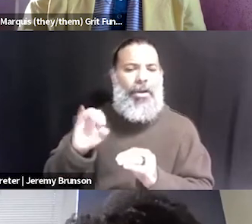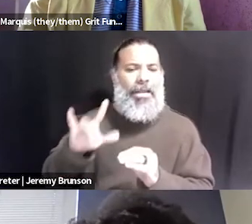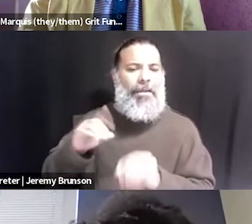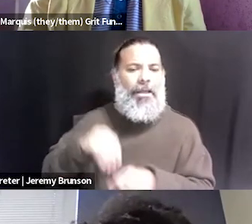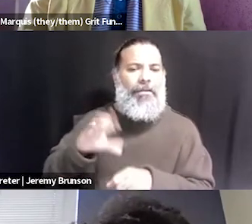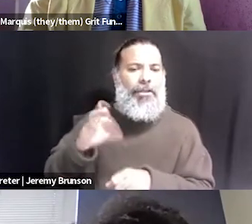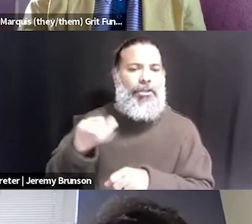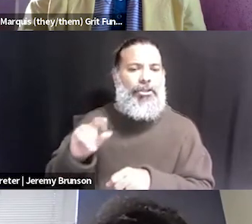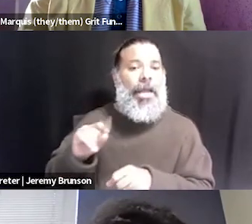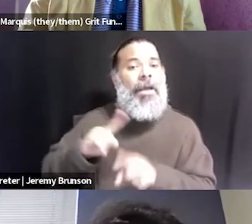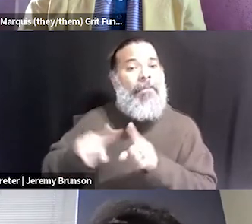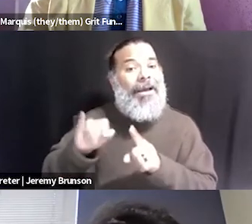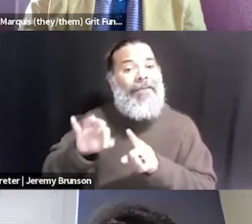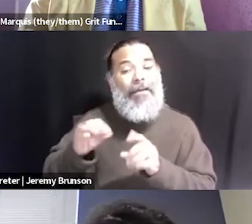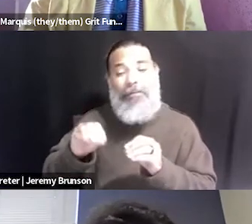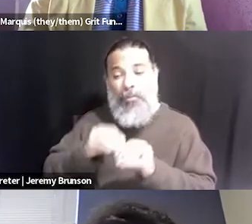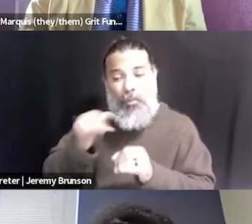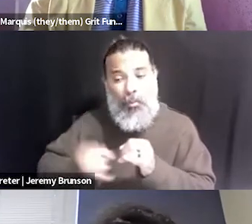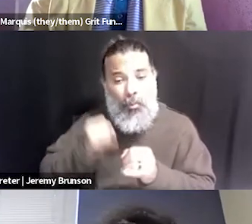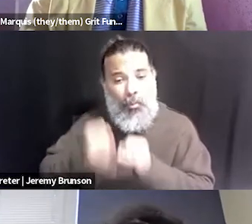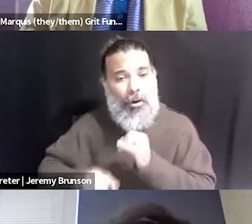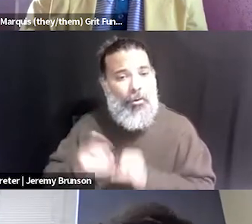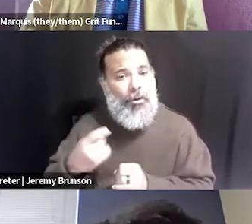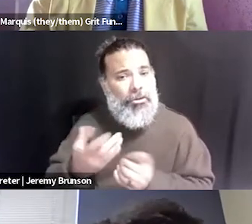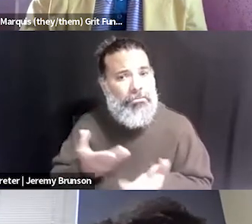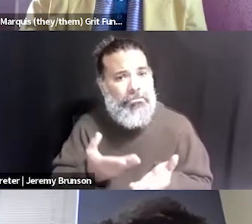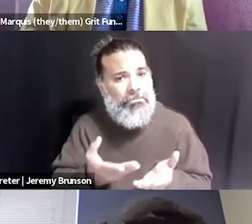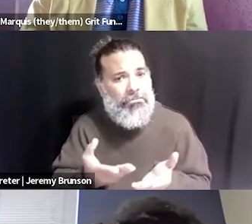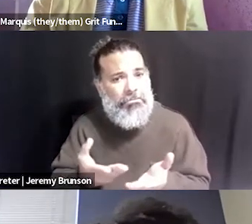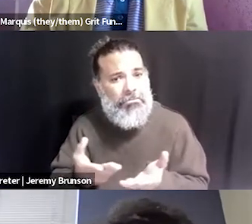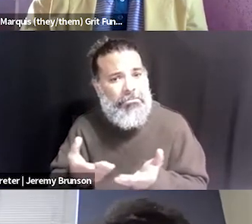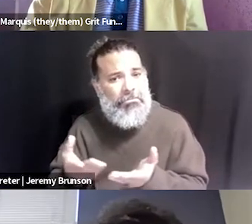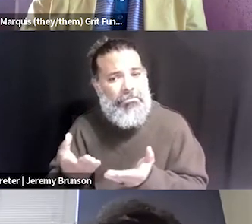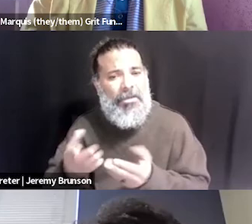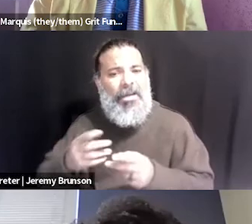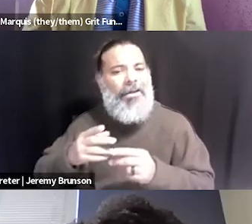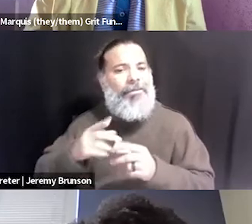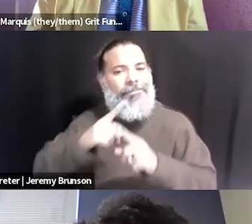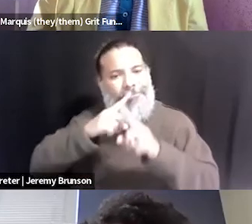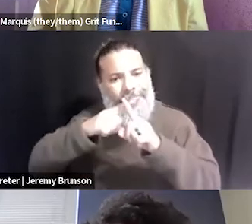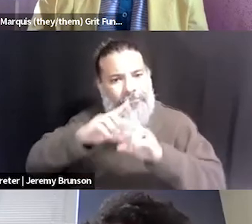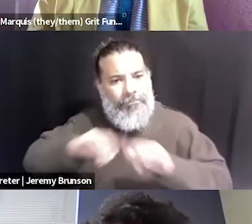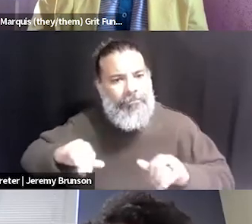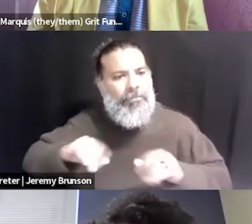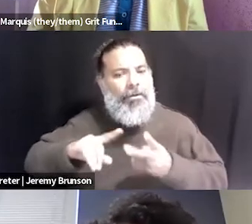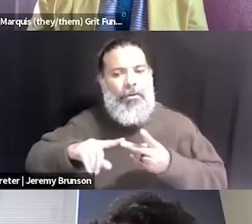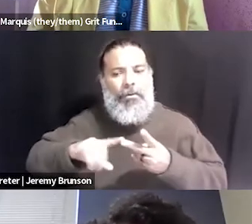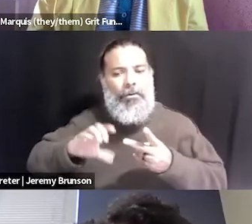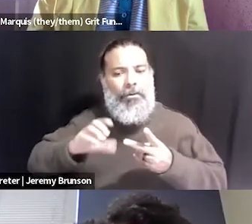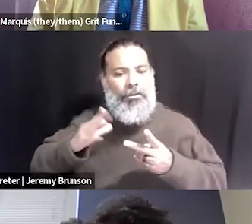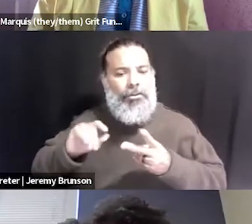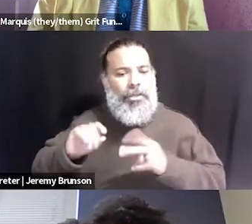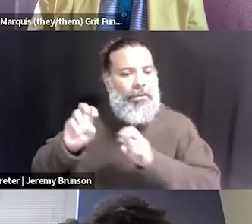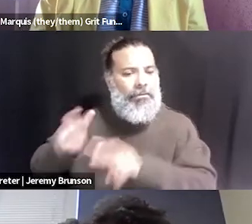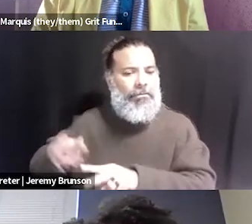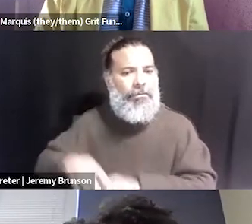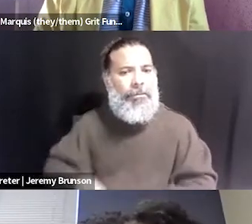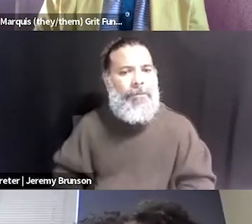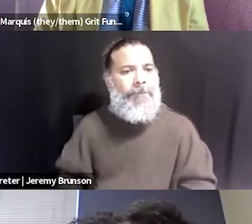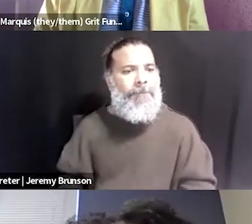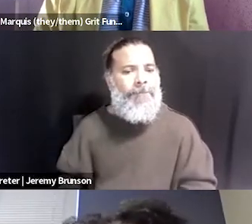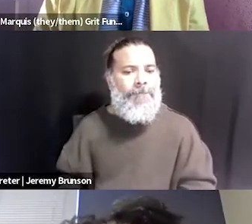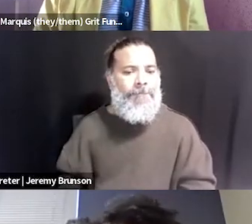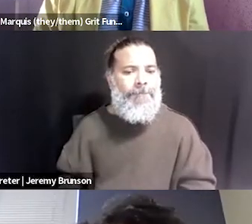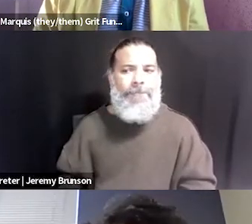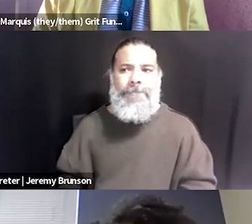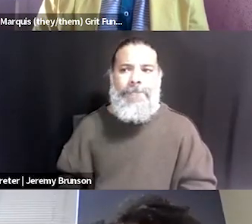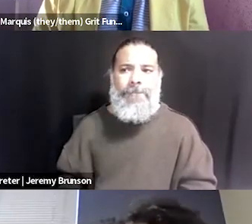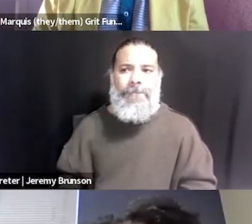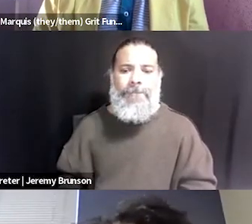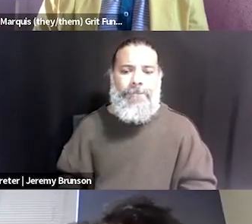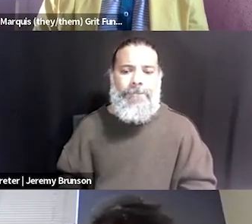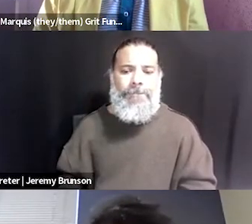If anyone has a last question, please unmute or put it in the chat.